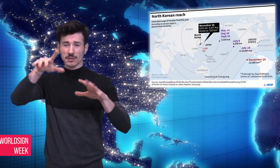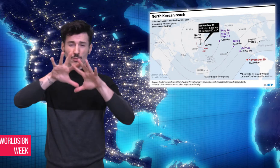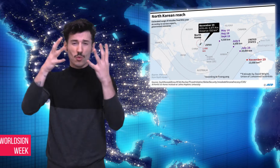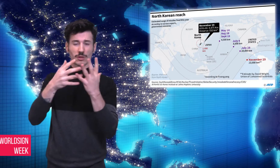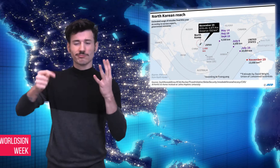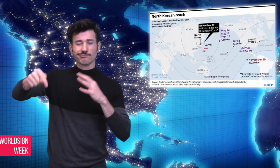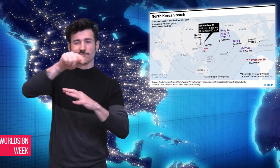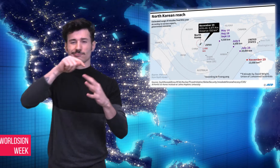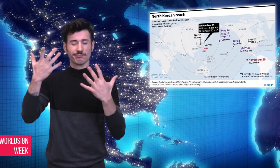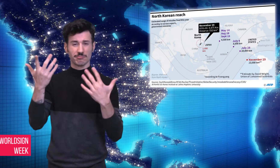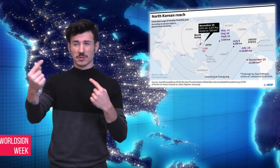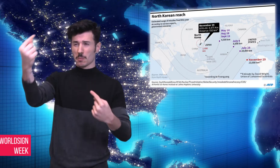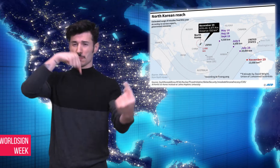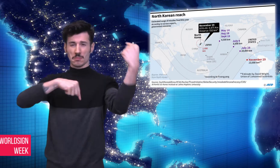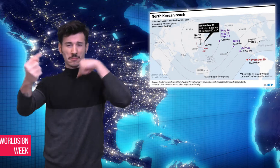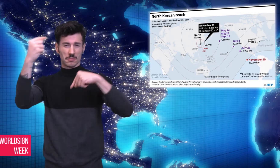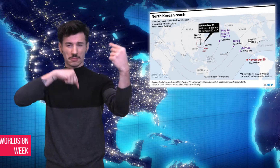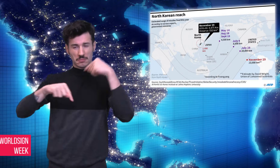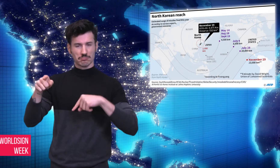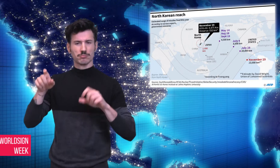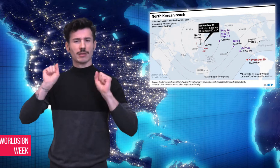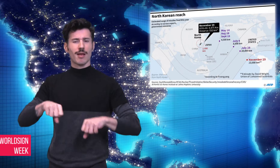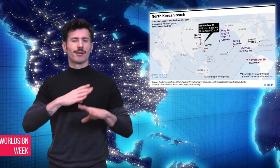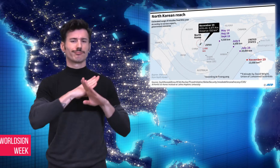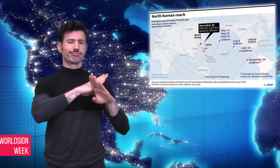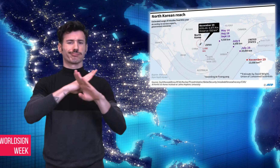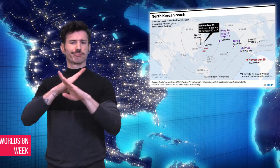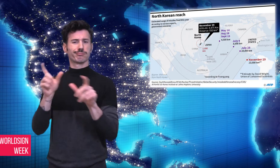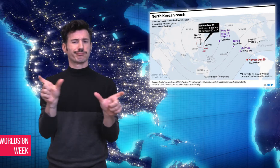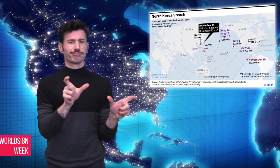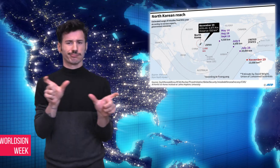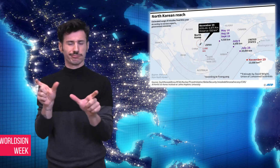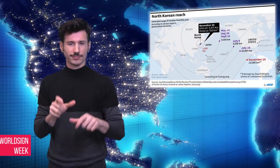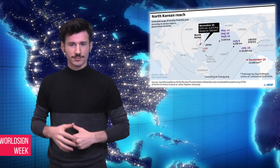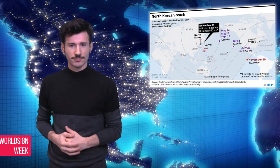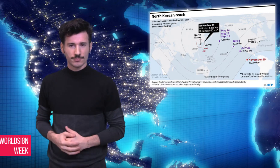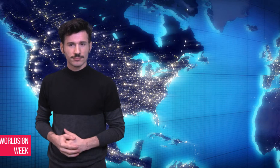They claim it would defend them from any attacks.